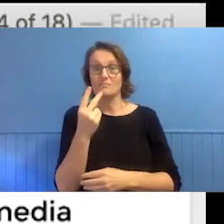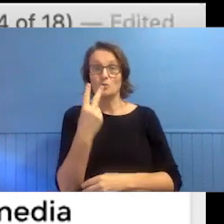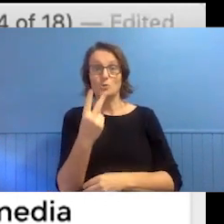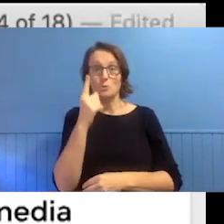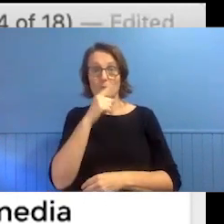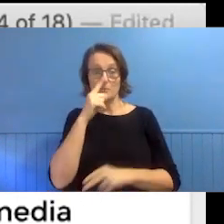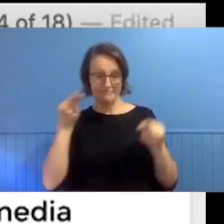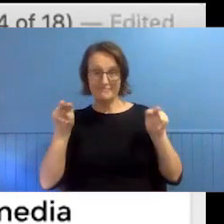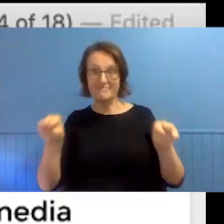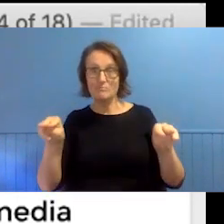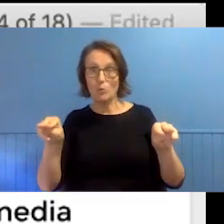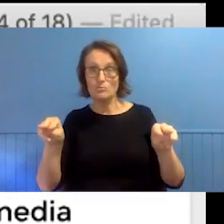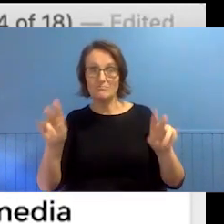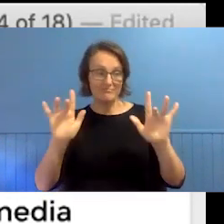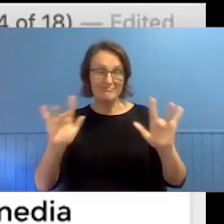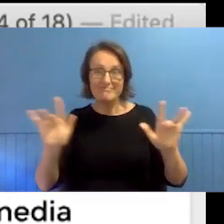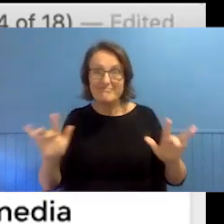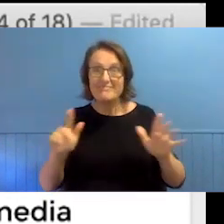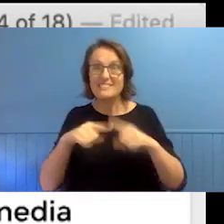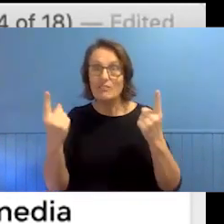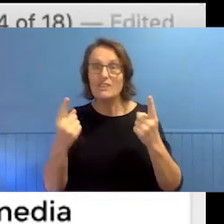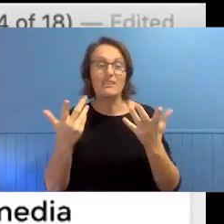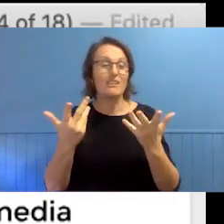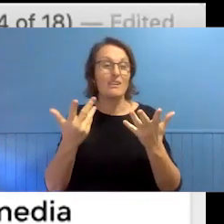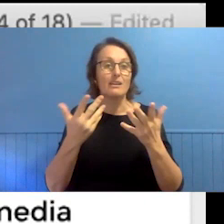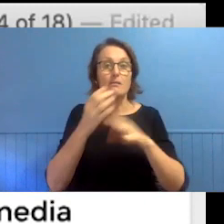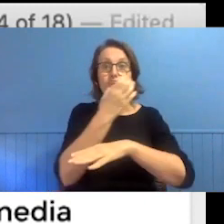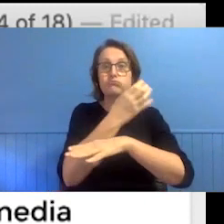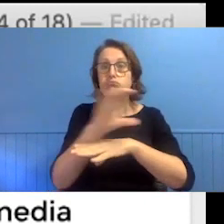rare, isn't it? Everyone in the same room together. It's funny, isn't it?